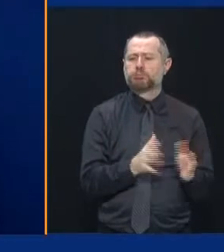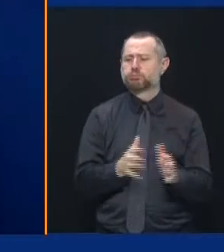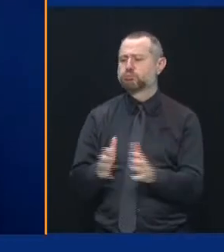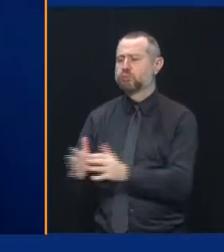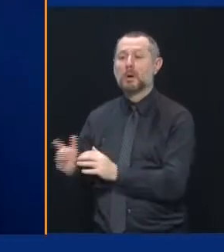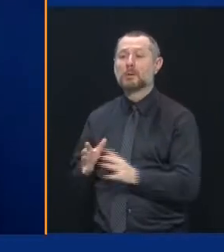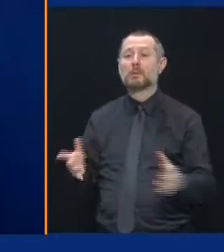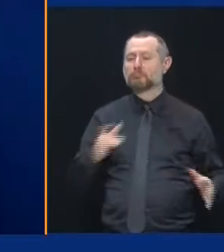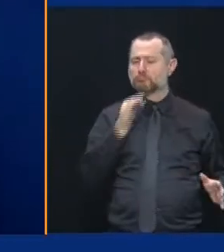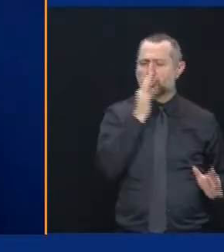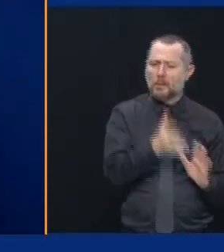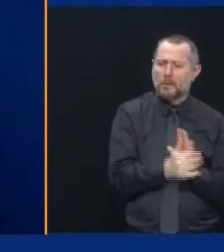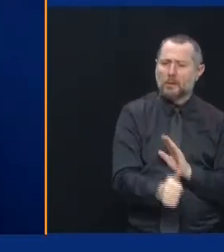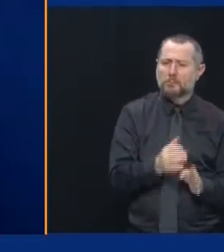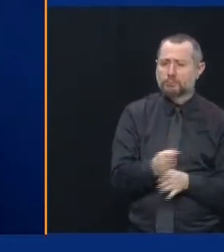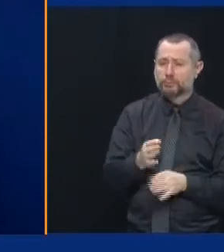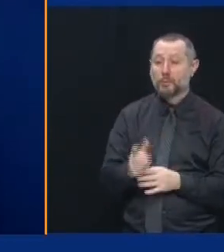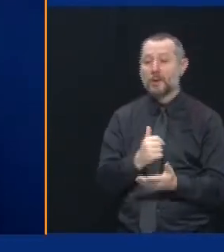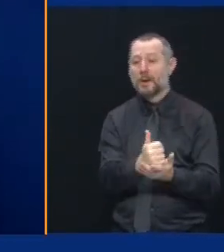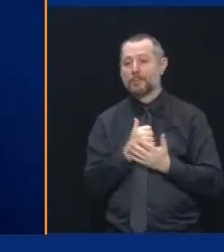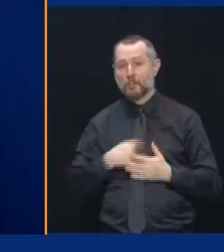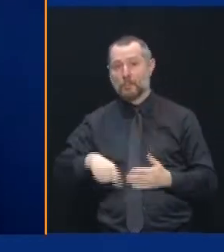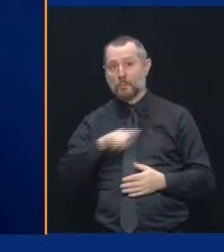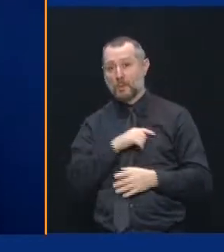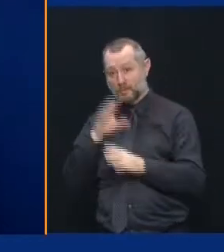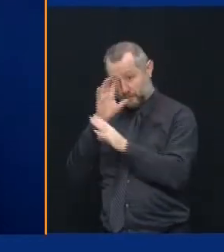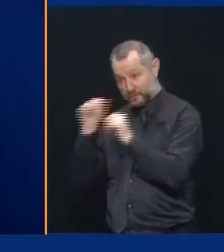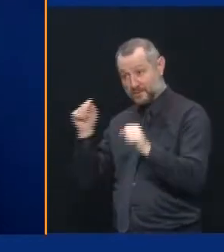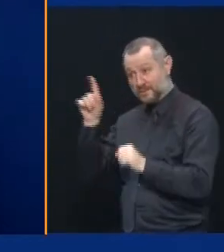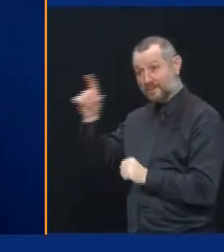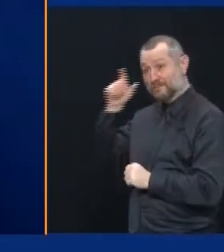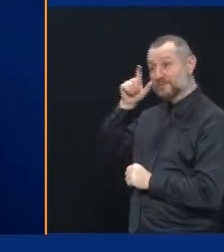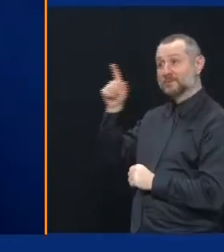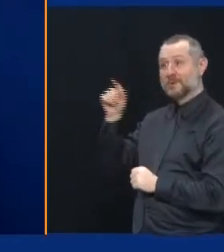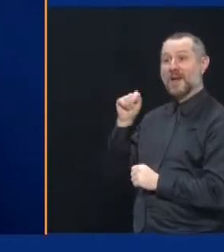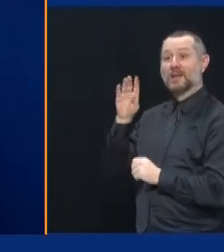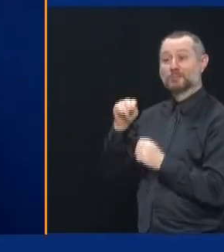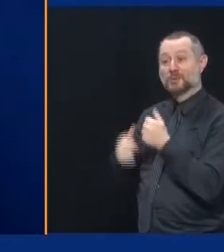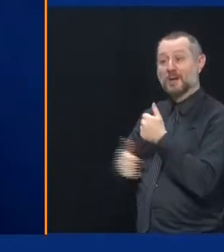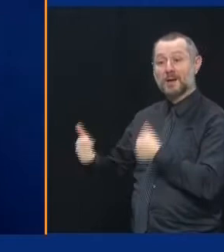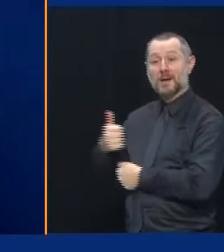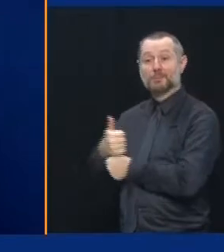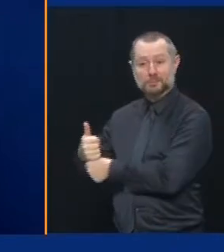DIVERSE RANGE OF RACIAL AND ETHNIC GROUPS AND MANY OTHER KEY CONSTITUENCIES. AND THEY WILL HELP GUIDE OUR